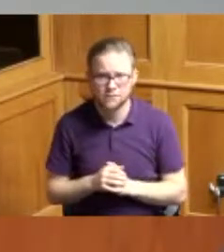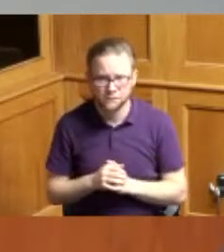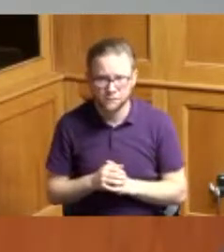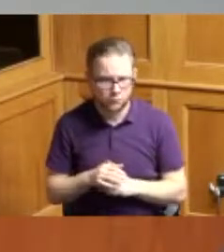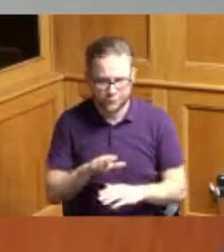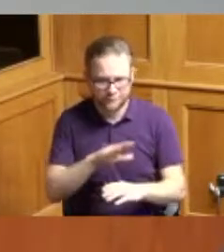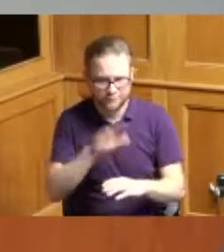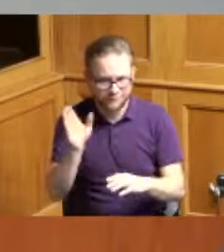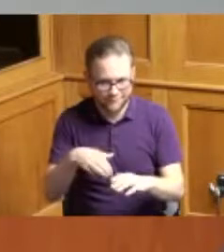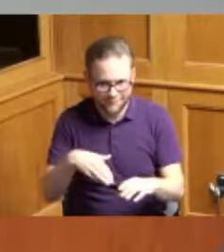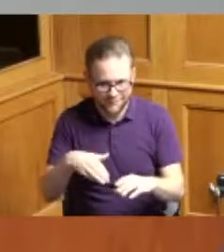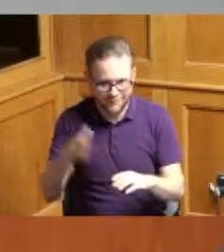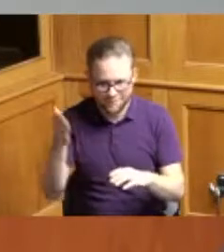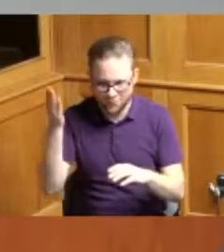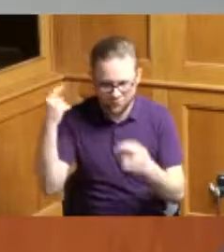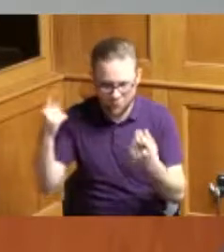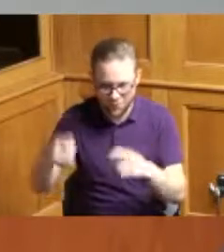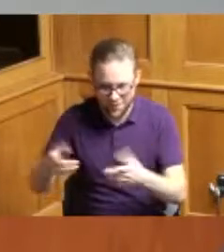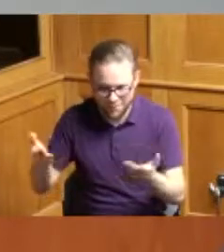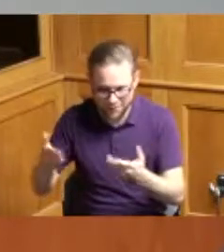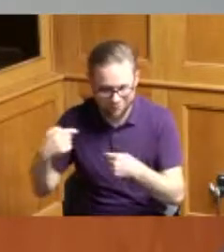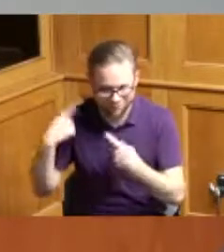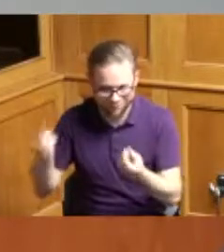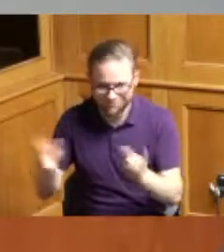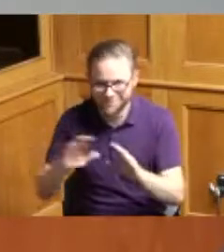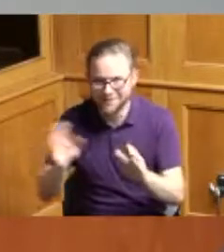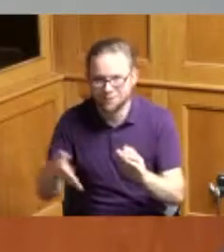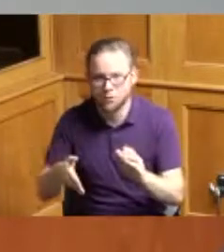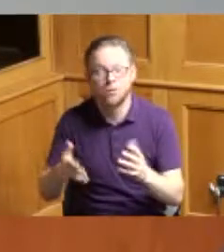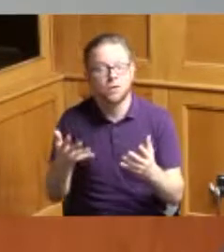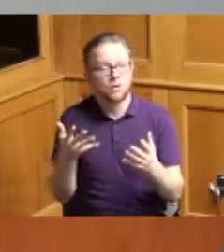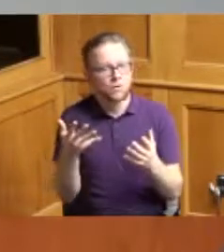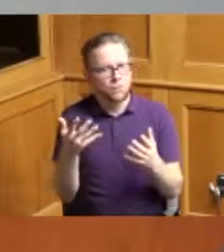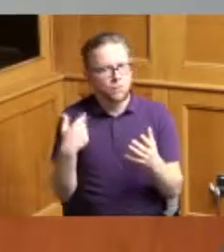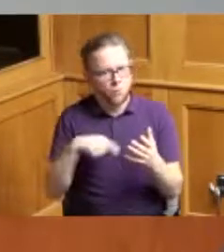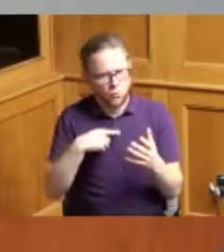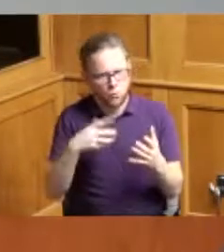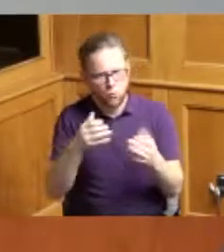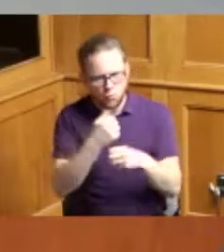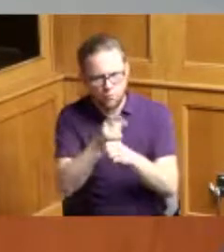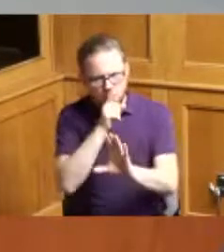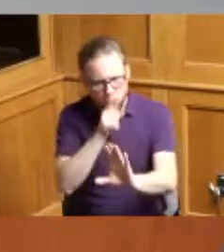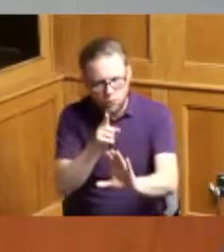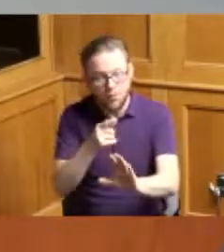something like this before we do want to make sure that we're doing it and people will come and I